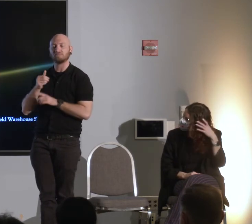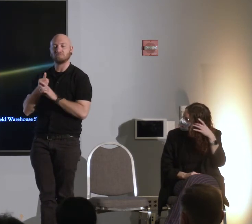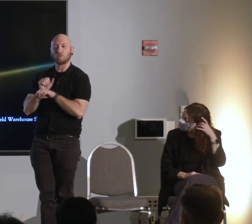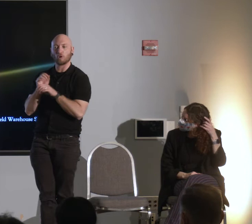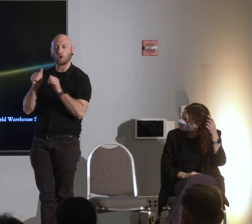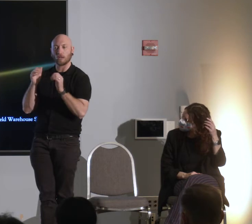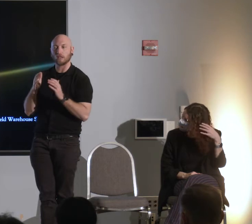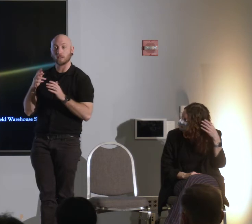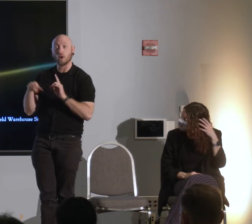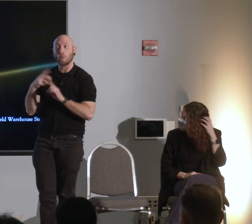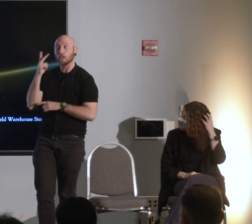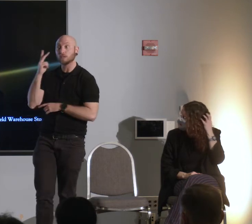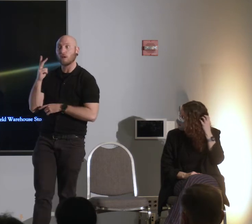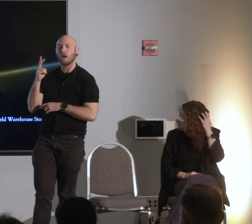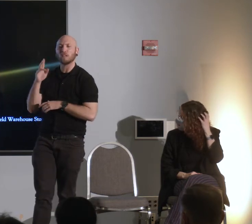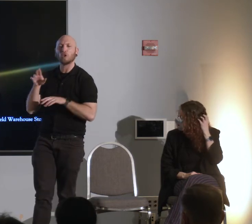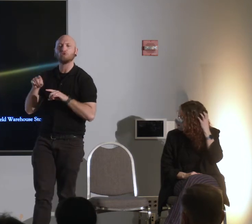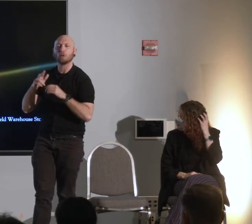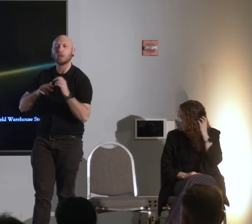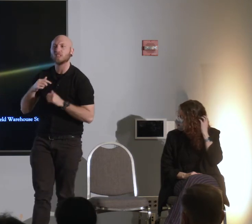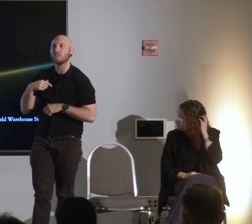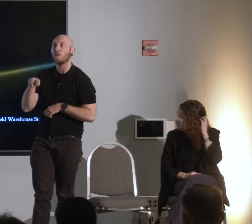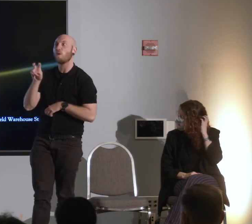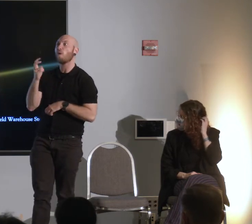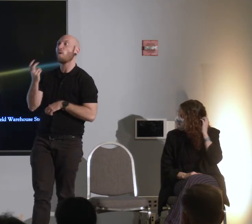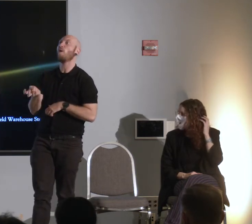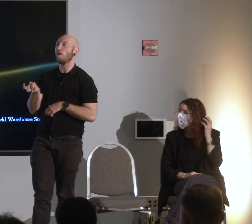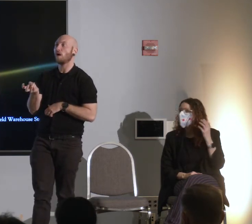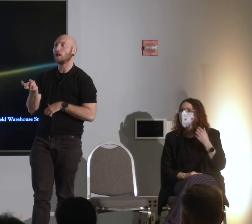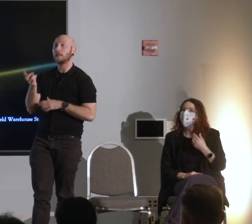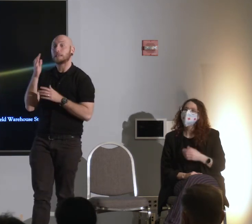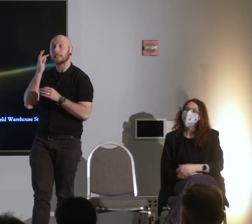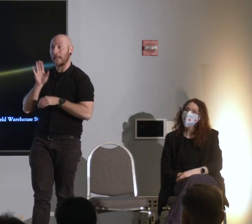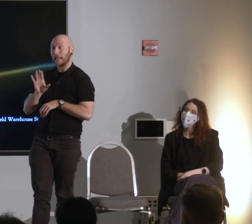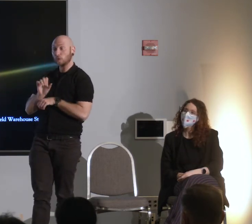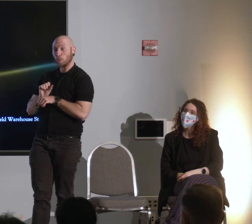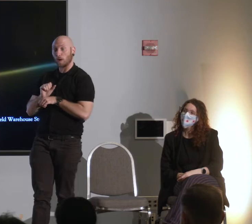saw the building then under construction. He promptly went back to the drawing board and revised his plans for what